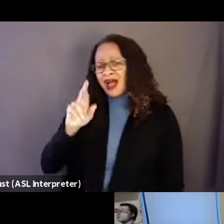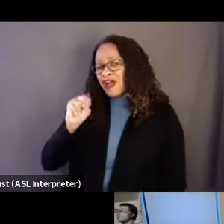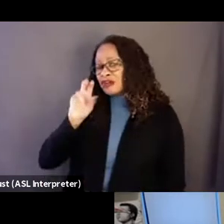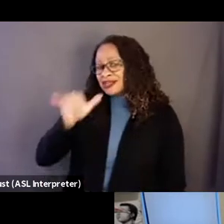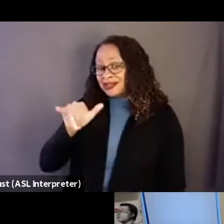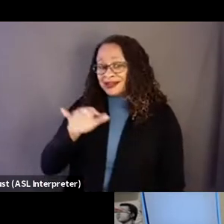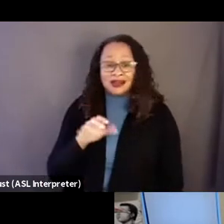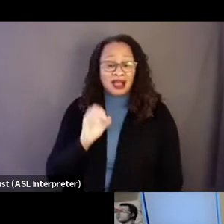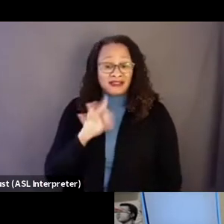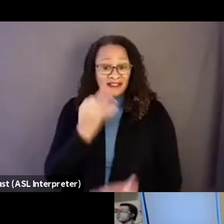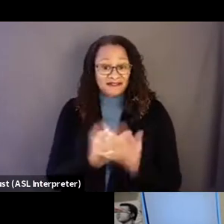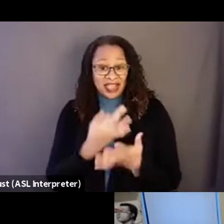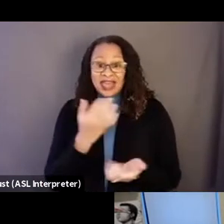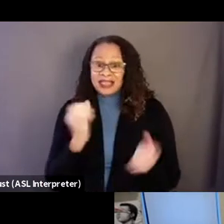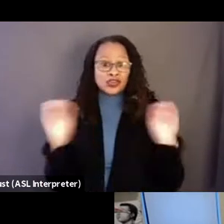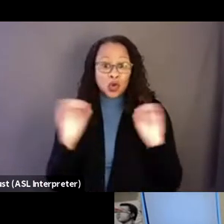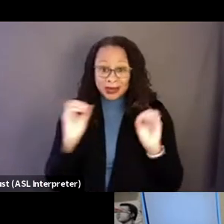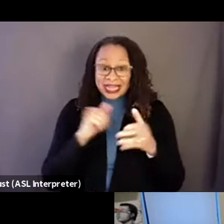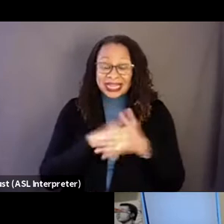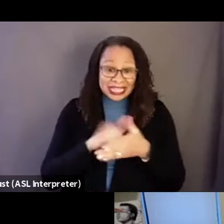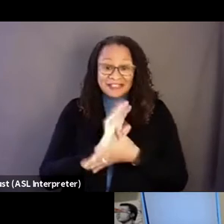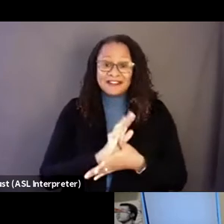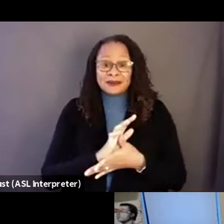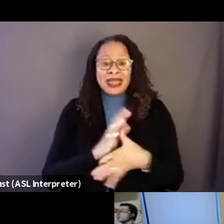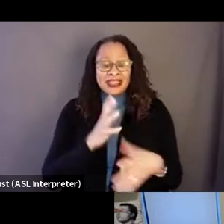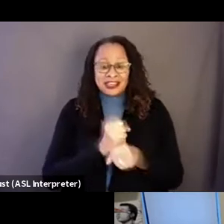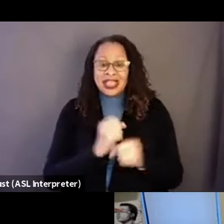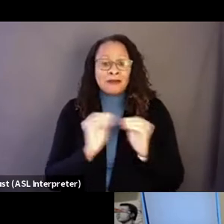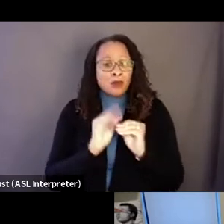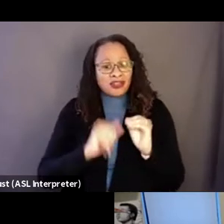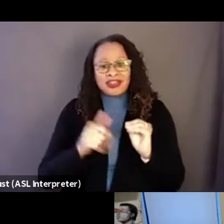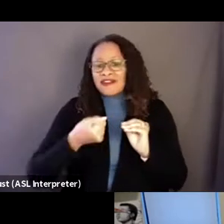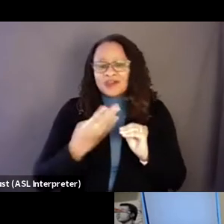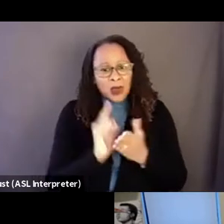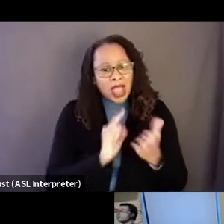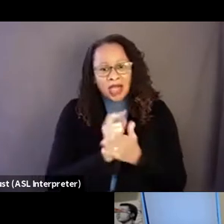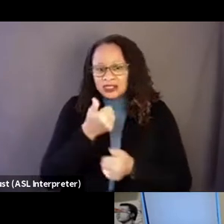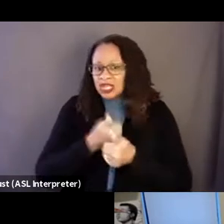of the folks in the film are able to get more than a few hours of sleep every night.